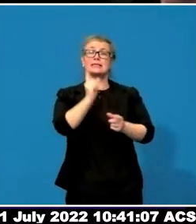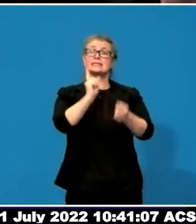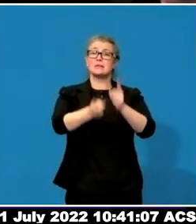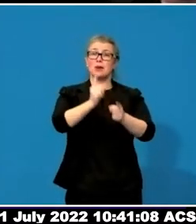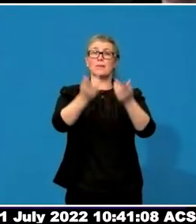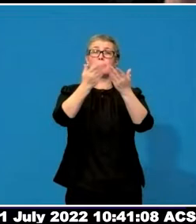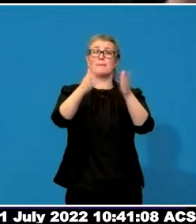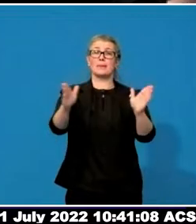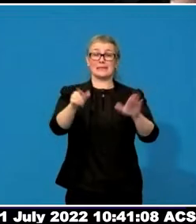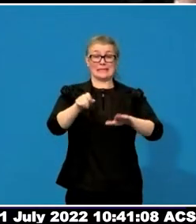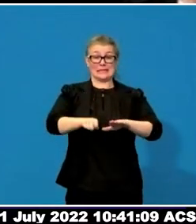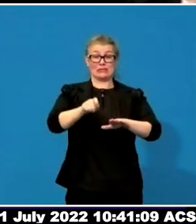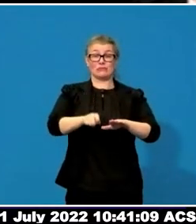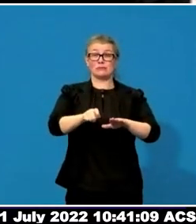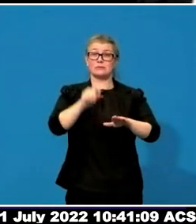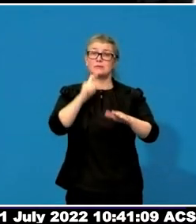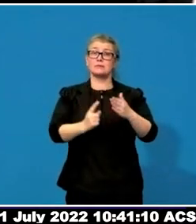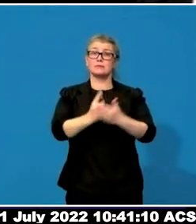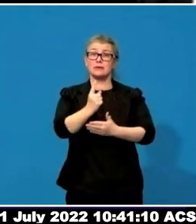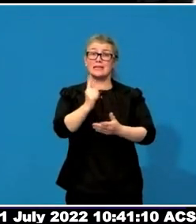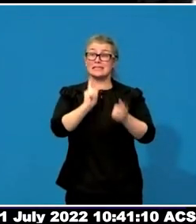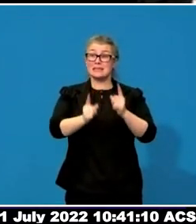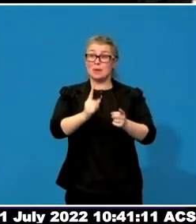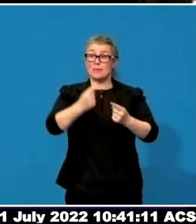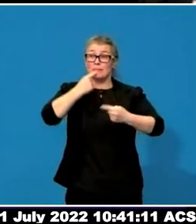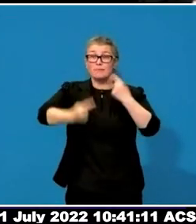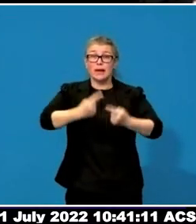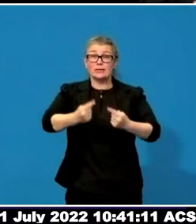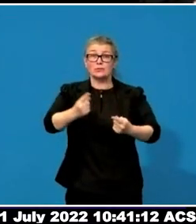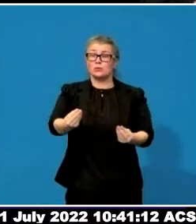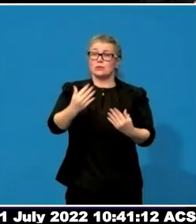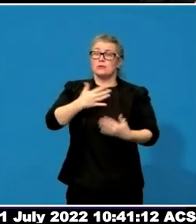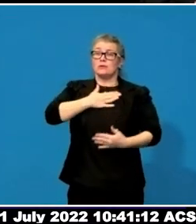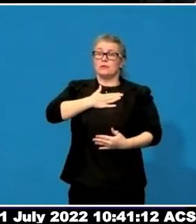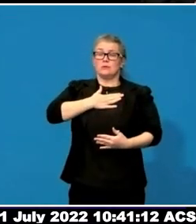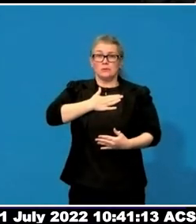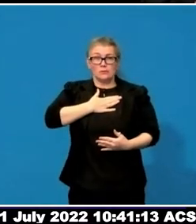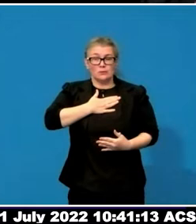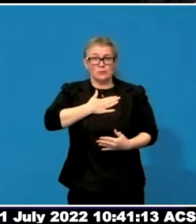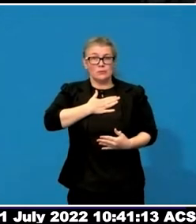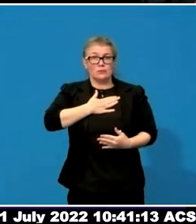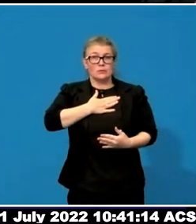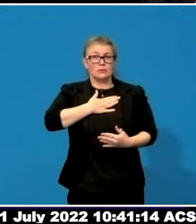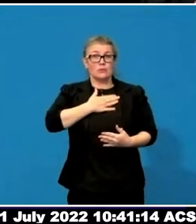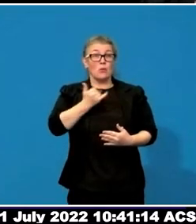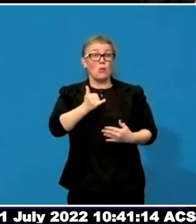given which may cause distress. It may involve neglect or exploitation of people with disability.